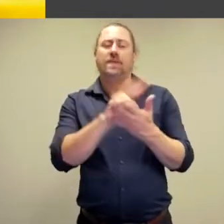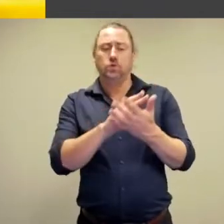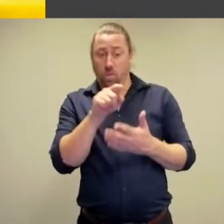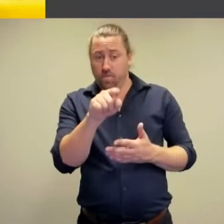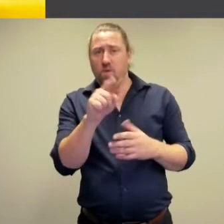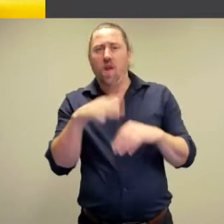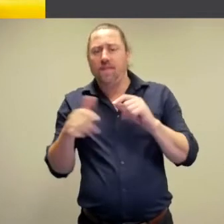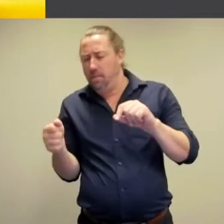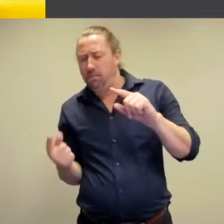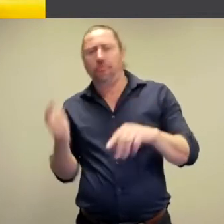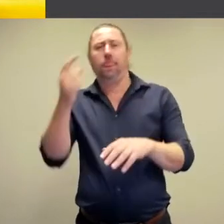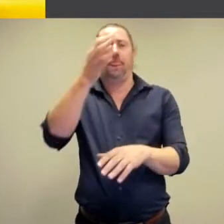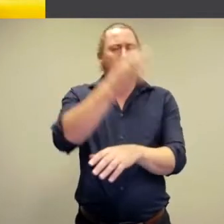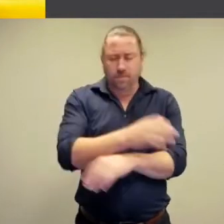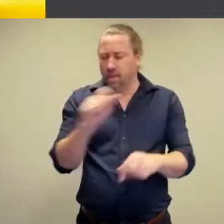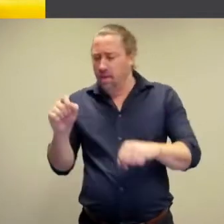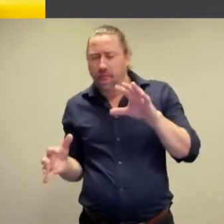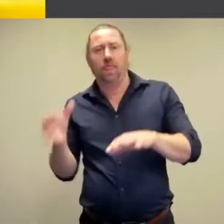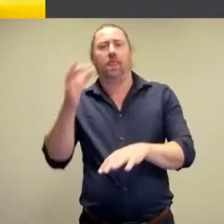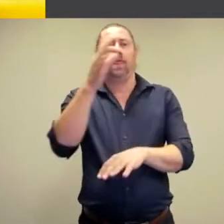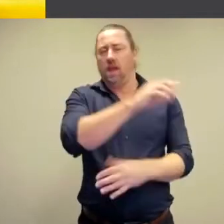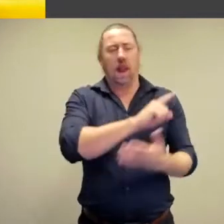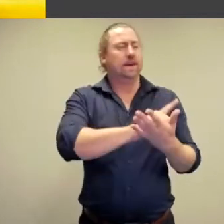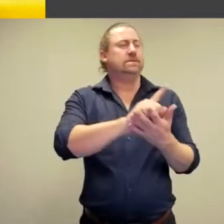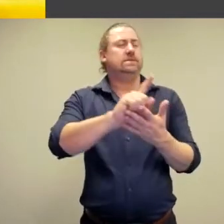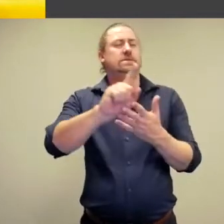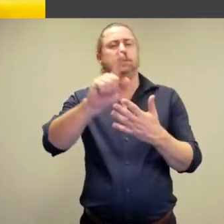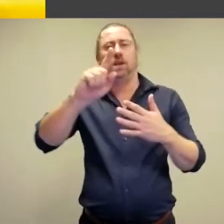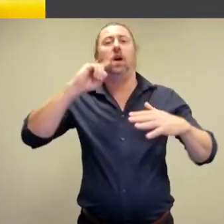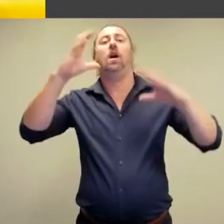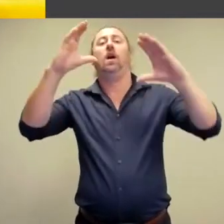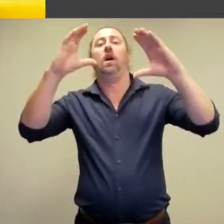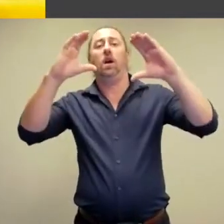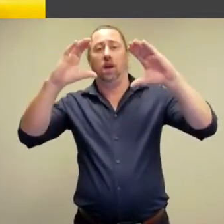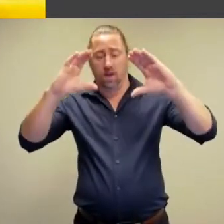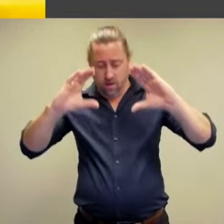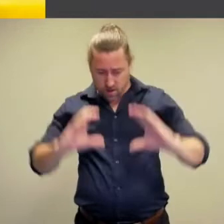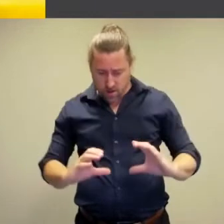it reveals the forest floor,